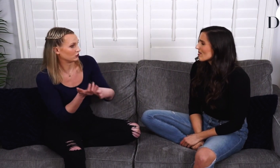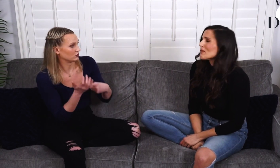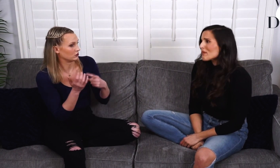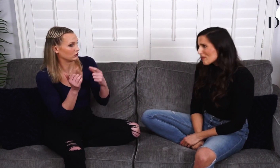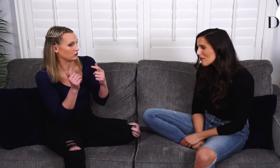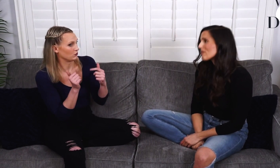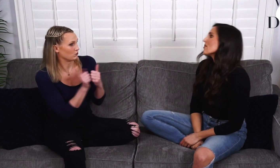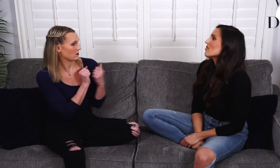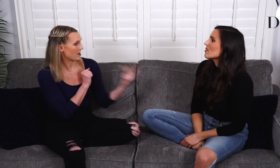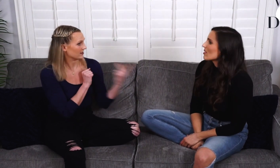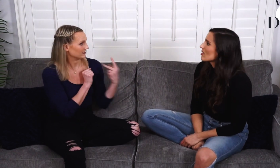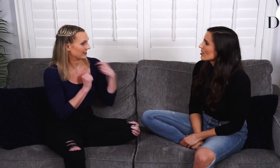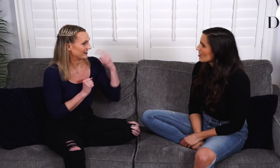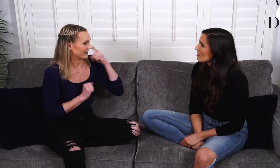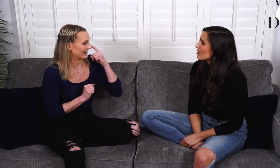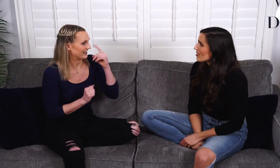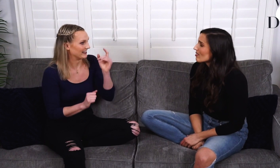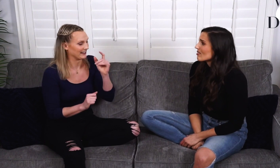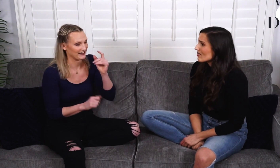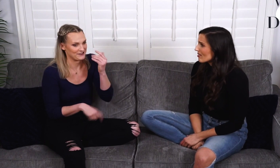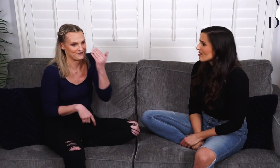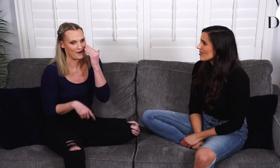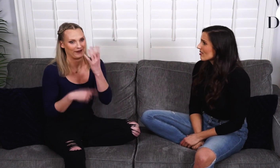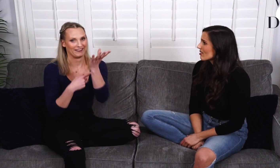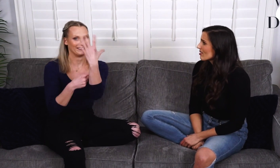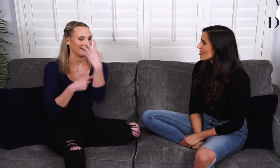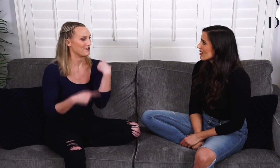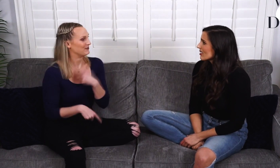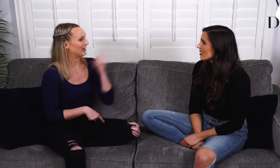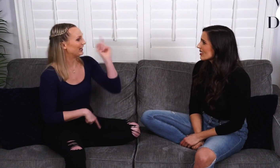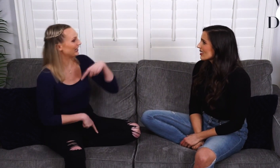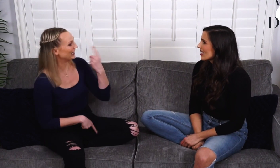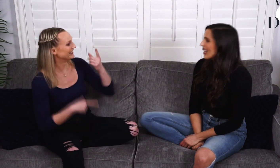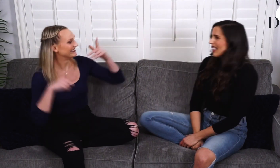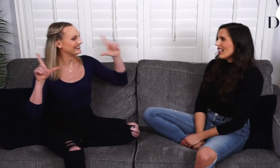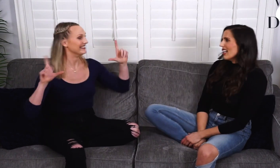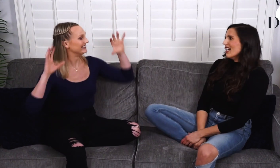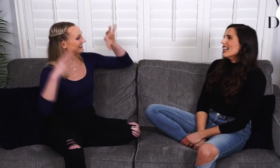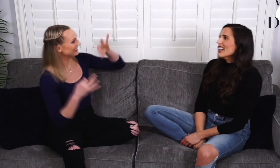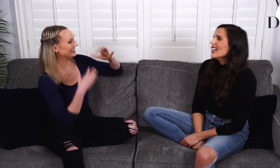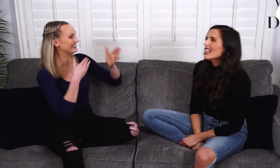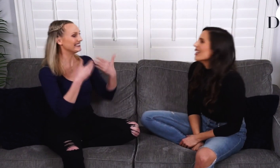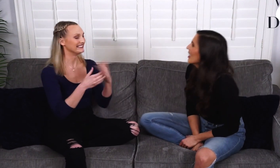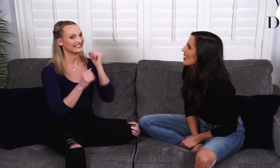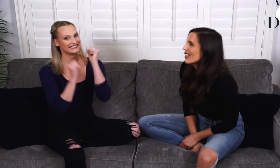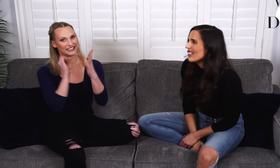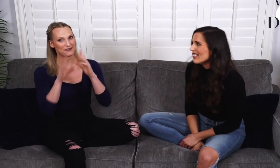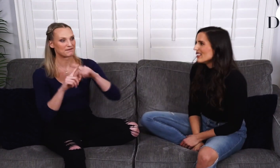healthy discussions with us I think. You know, I know on camera we look all happy and perfect